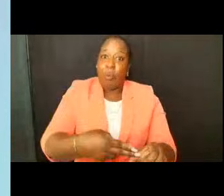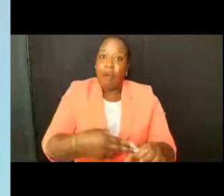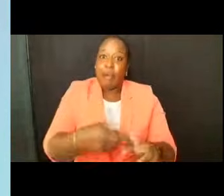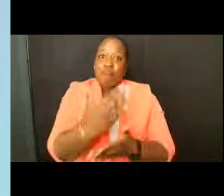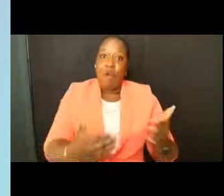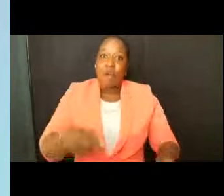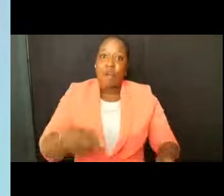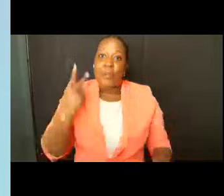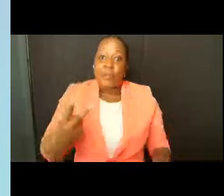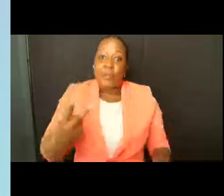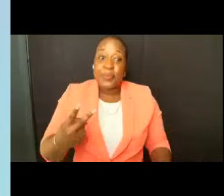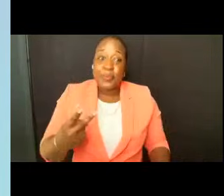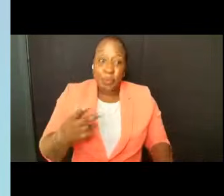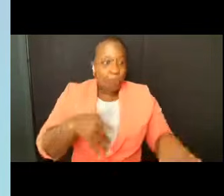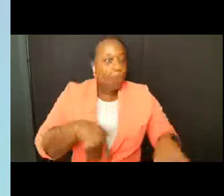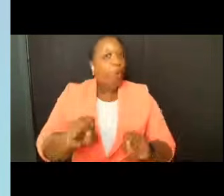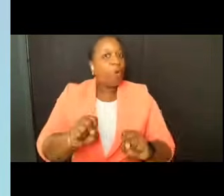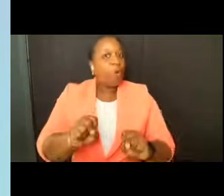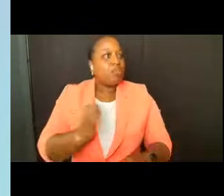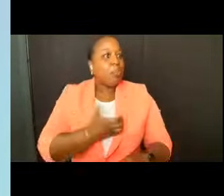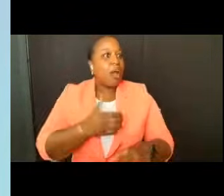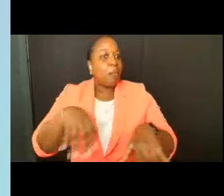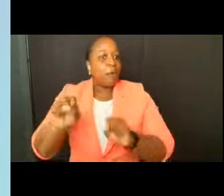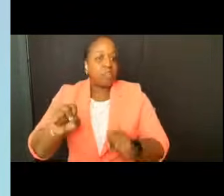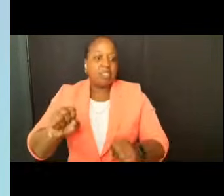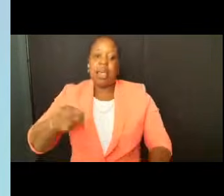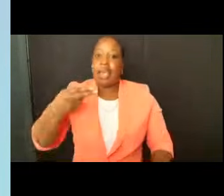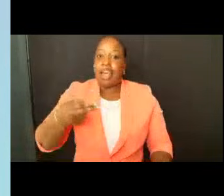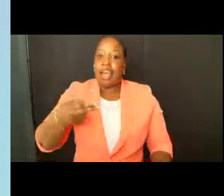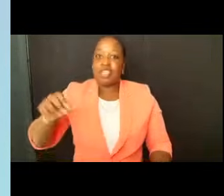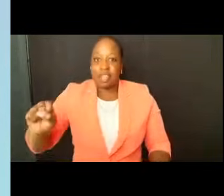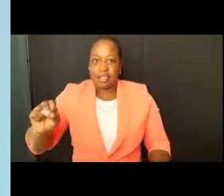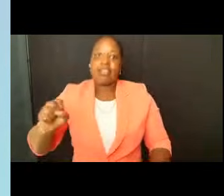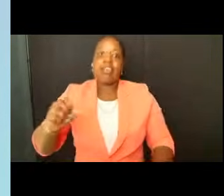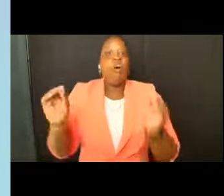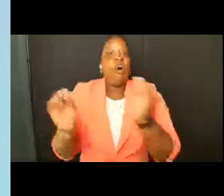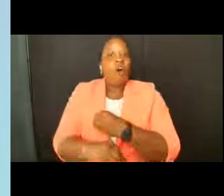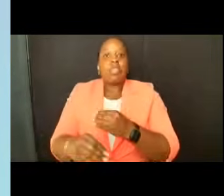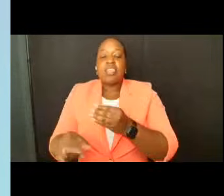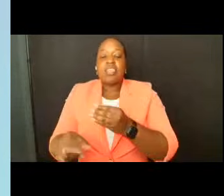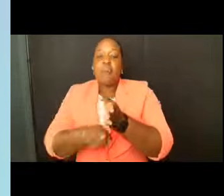which is hosted by our partners at HHS Office of Minority Health. This will be another opportunity